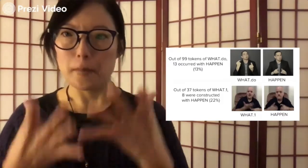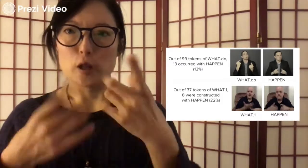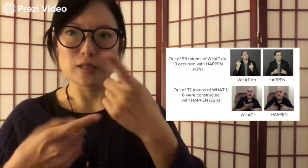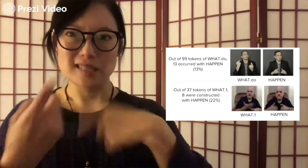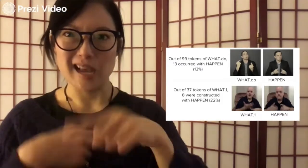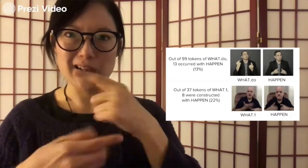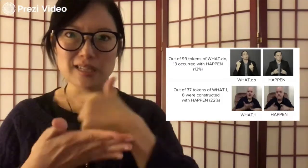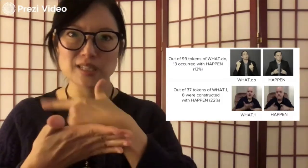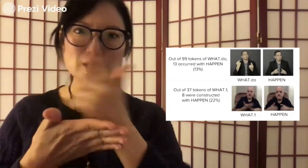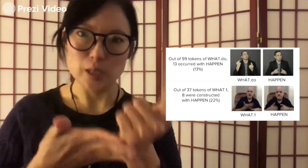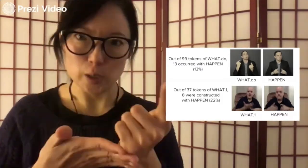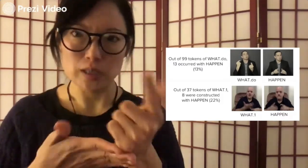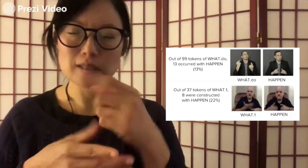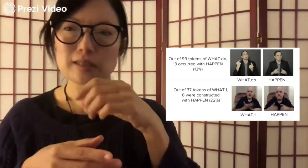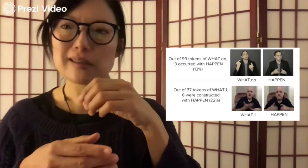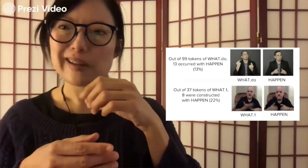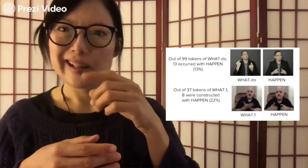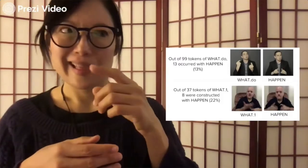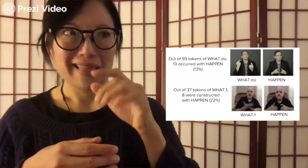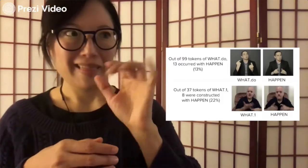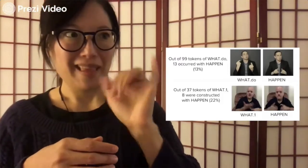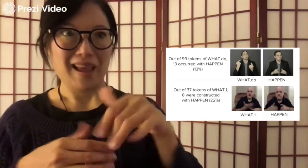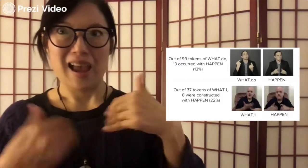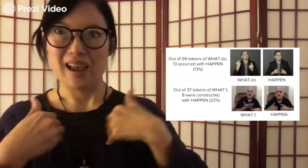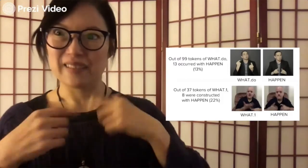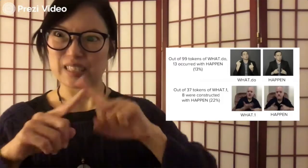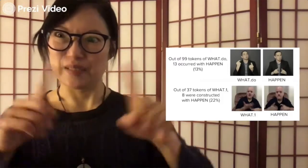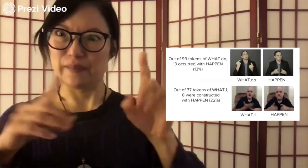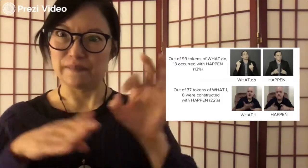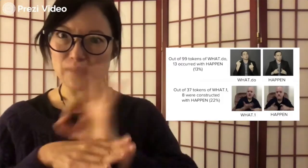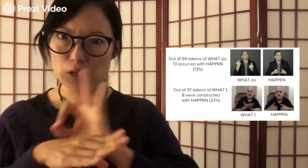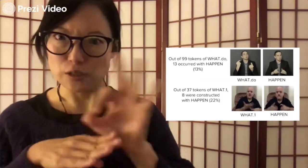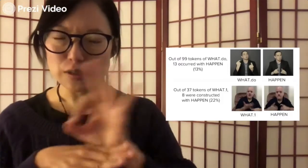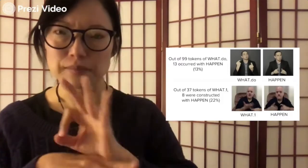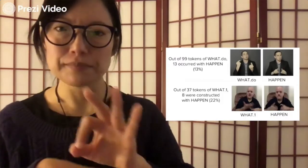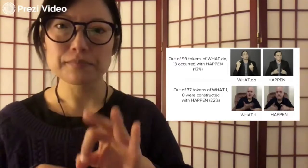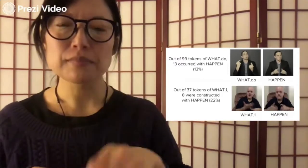of multi-sign sequences in which different functions emerge.